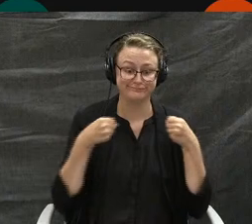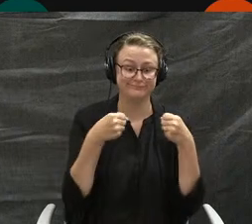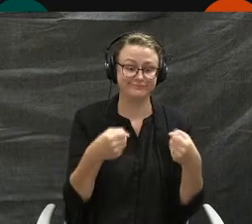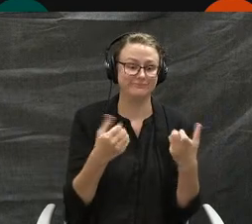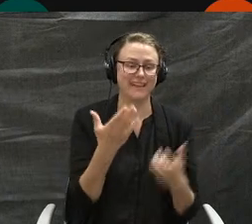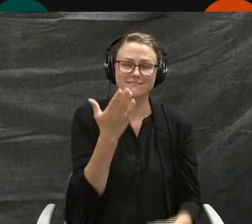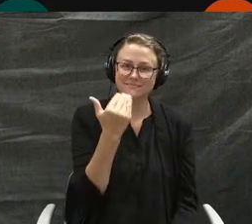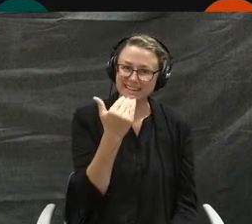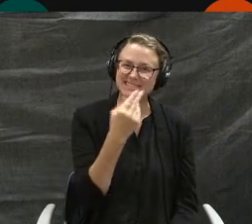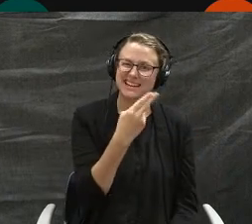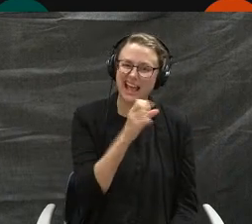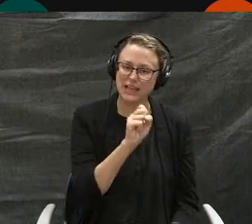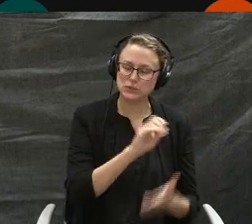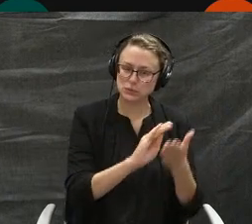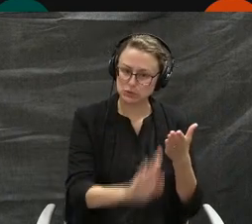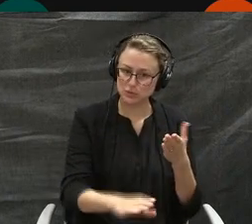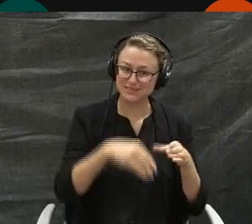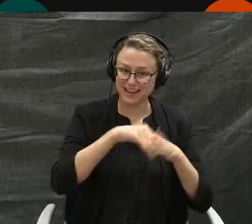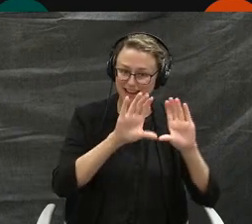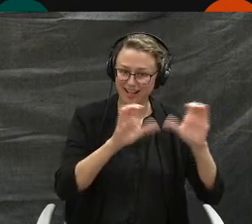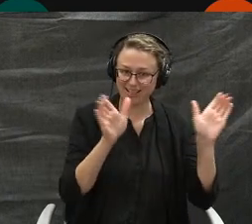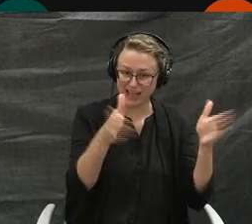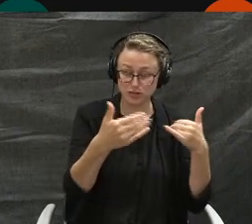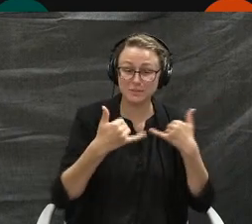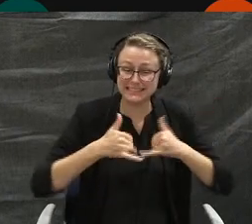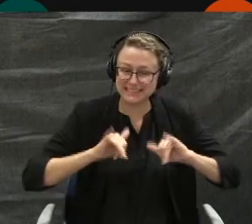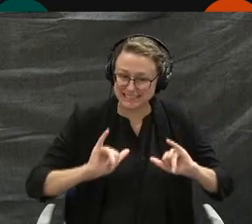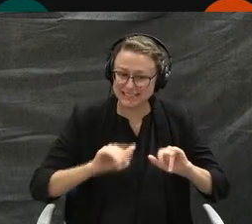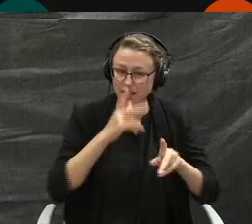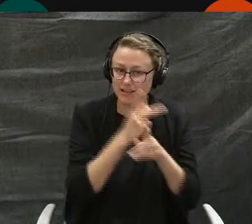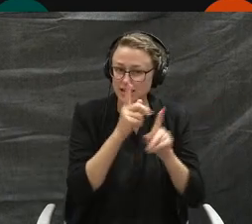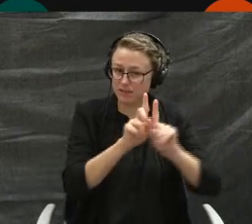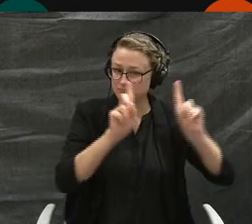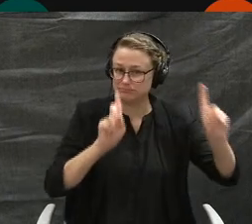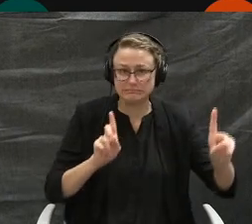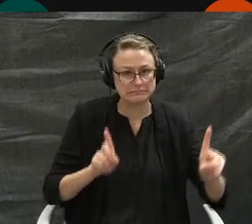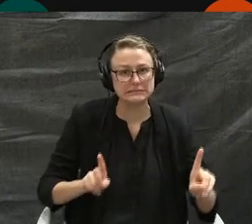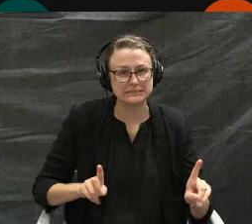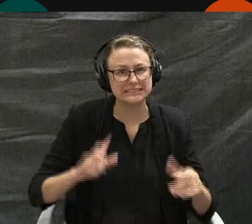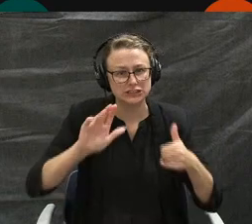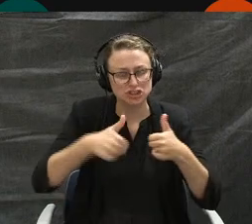put 15 high school students in a classroom and still maintain that social distancing so.